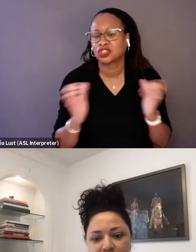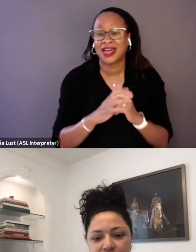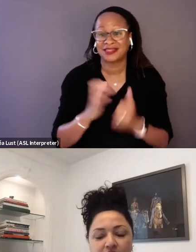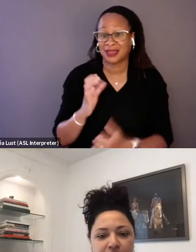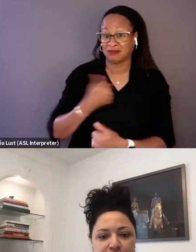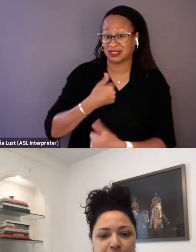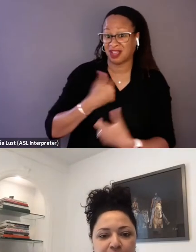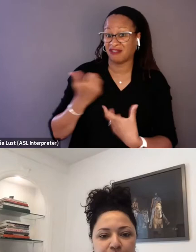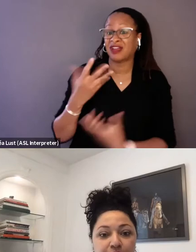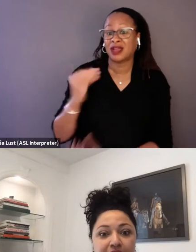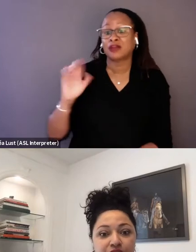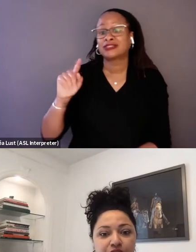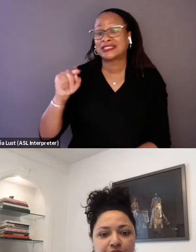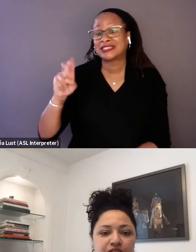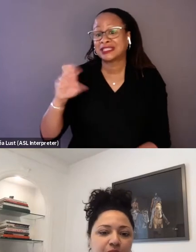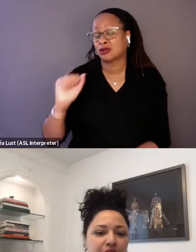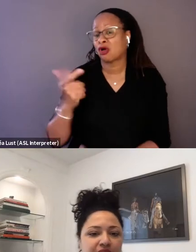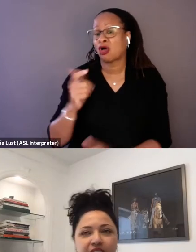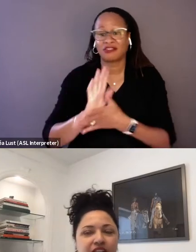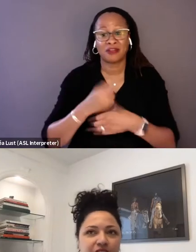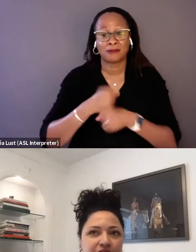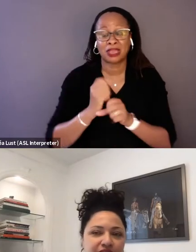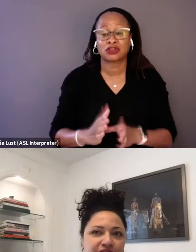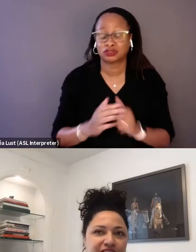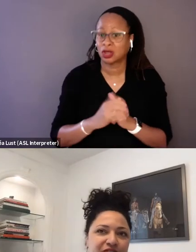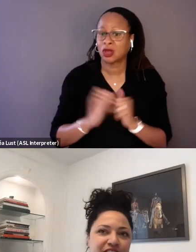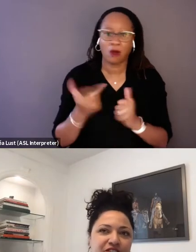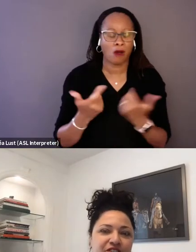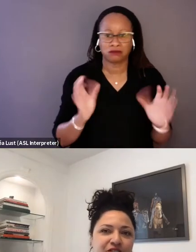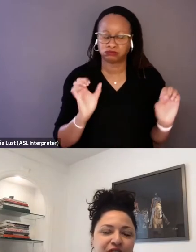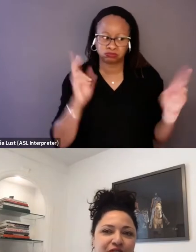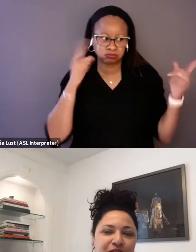and all of the filmmakers were really in tune with. So one, you know, the directors who were